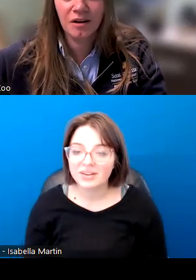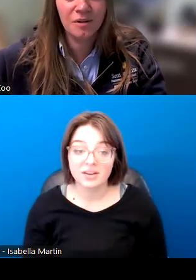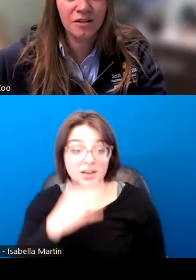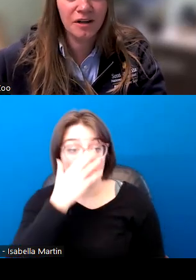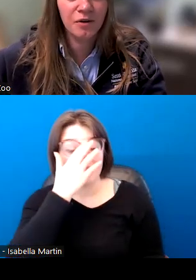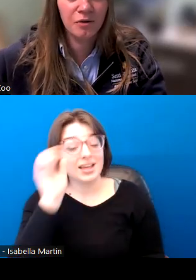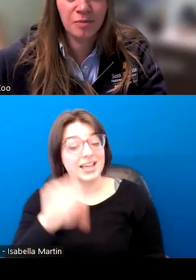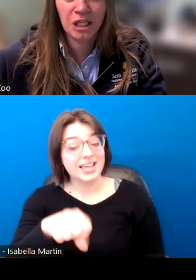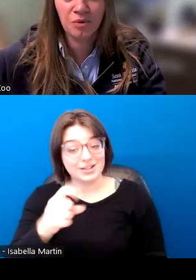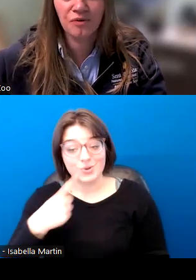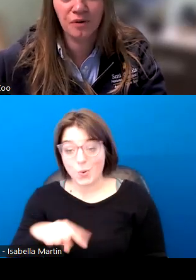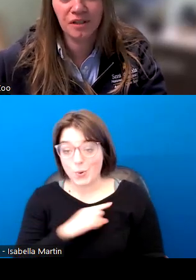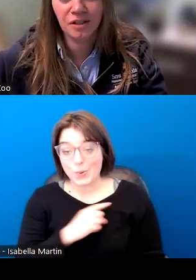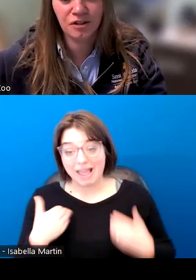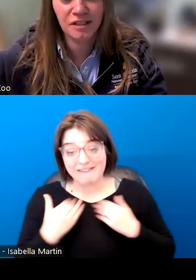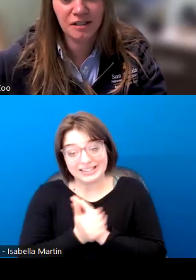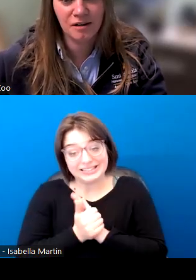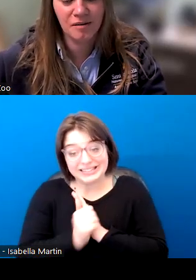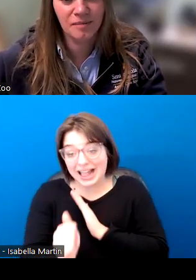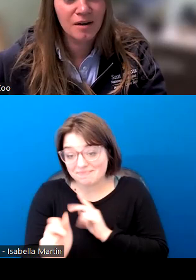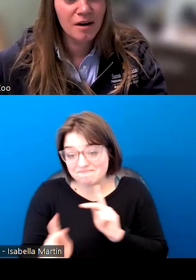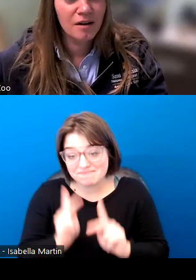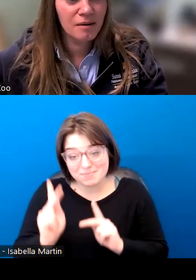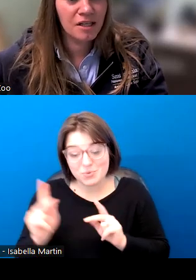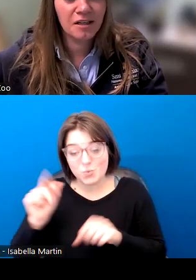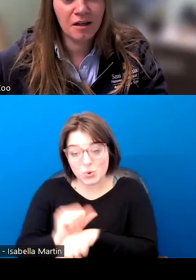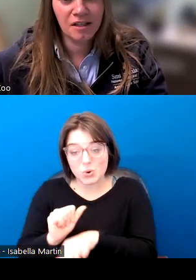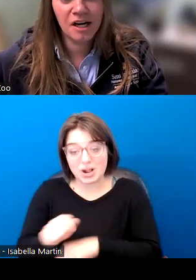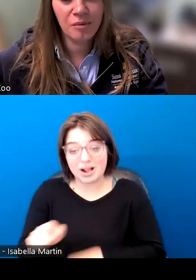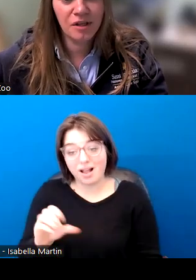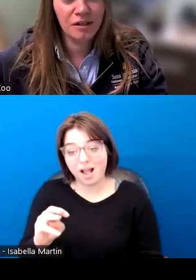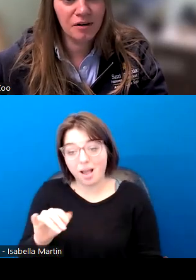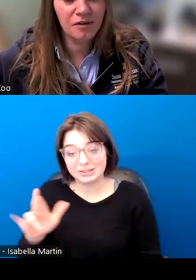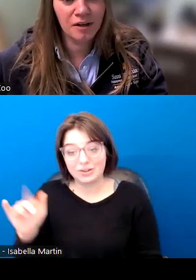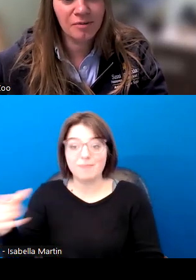commissary who are responsible for these treats. They take a lot of time, but they they are very